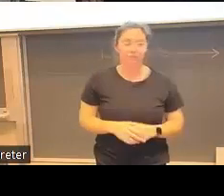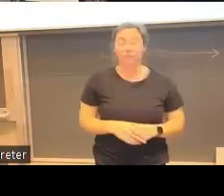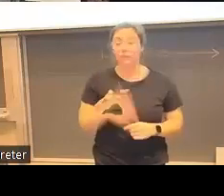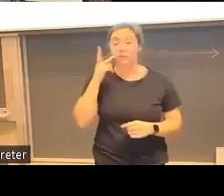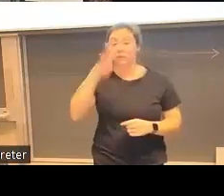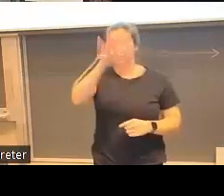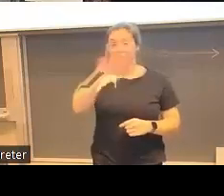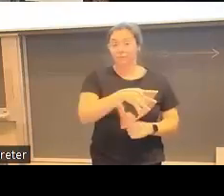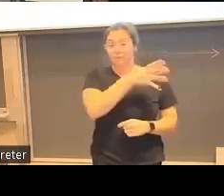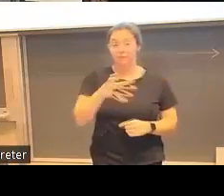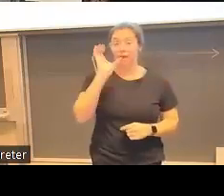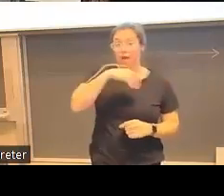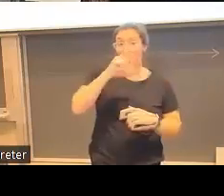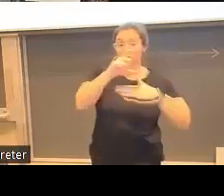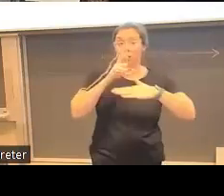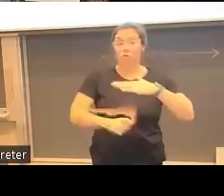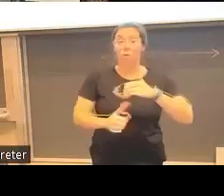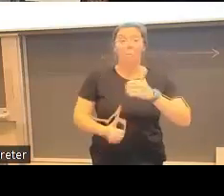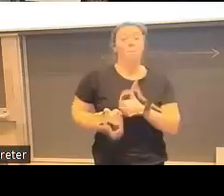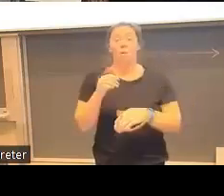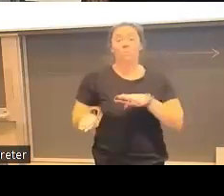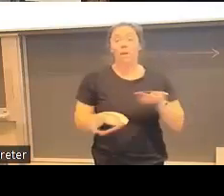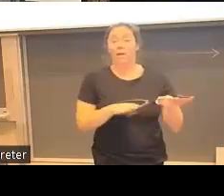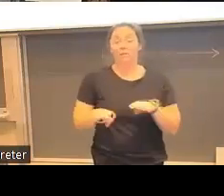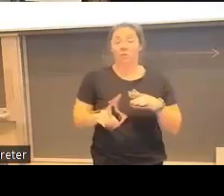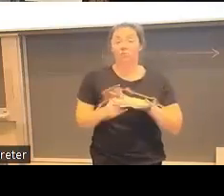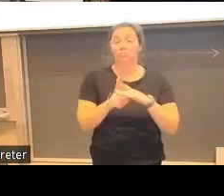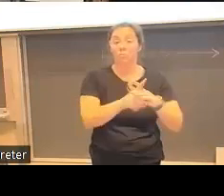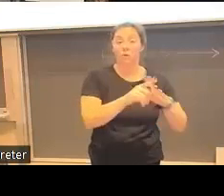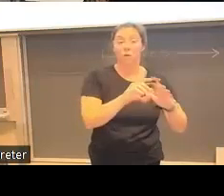odds ratios of the vast majority of behaviors occurring in the community versus pediatric